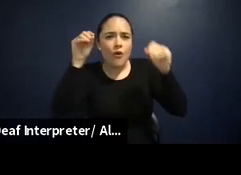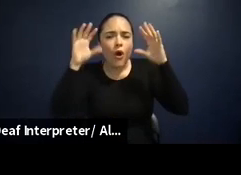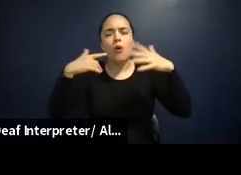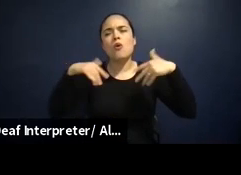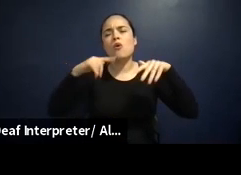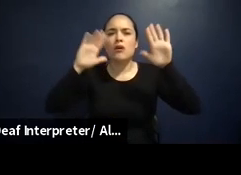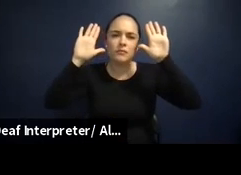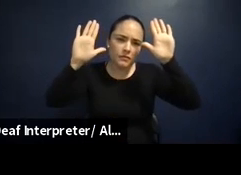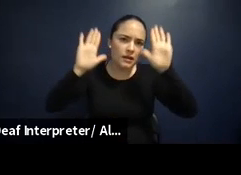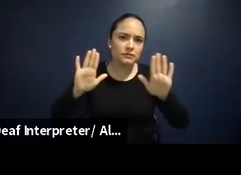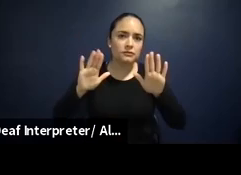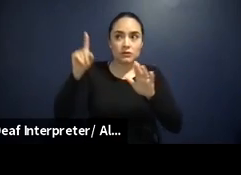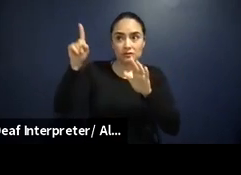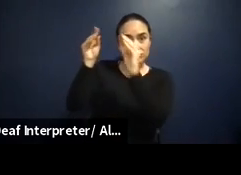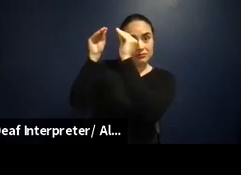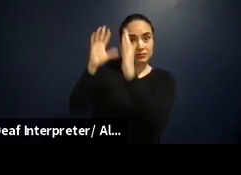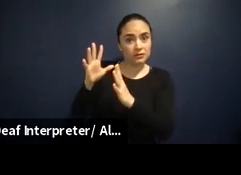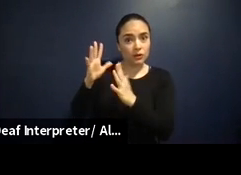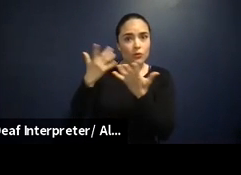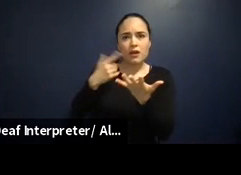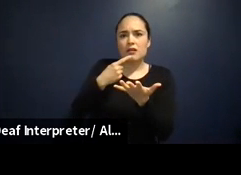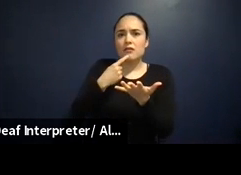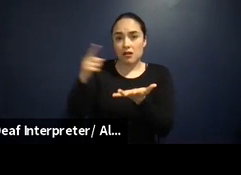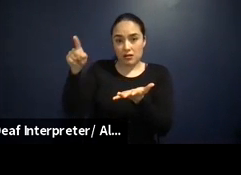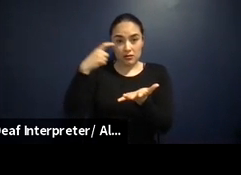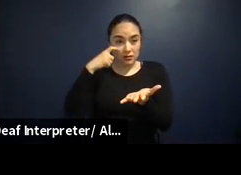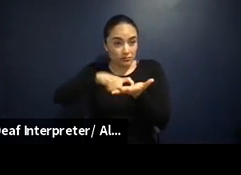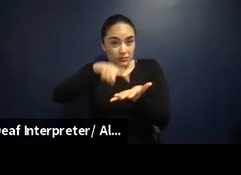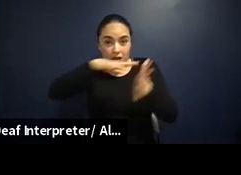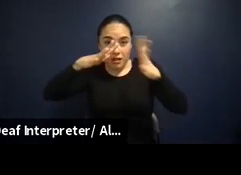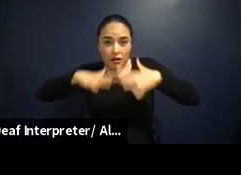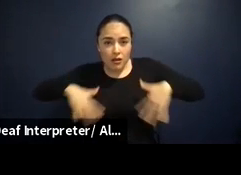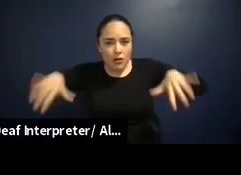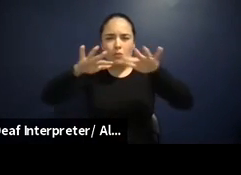it's also really important to reflect on your own connections to the land, and how you got here,